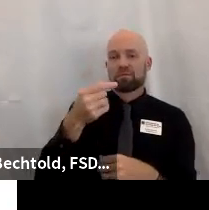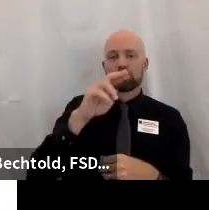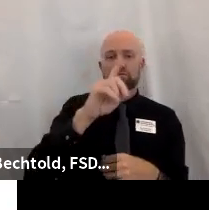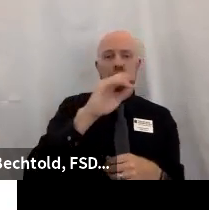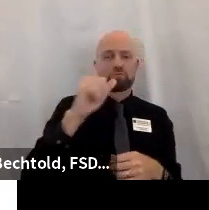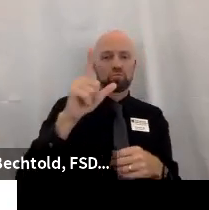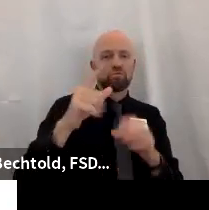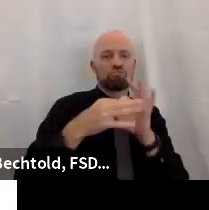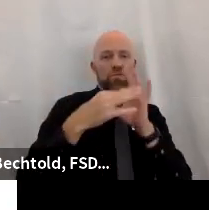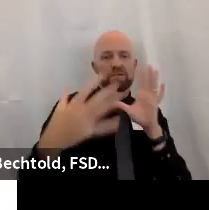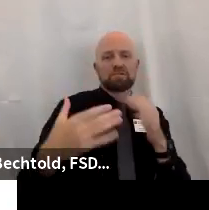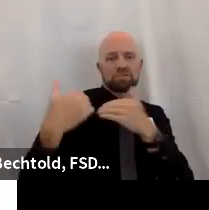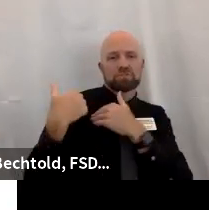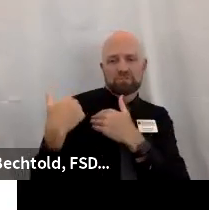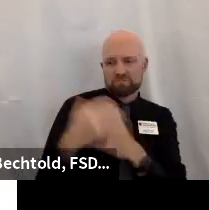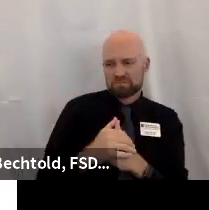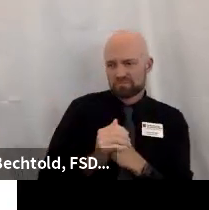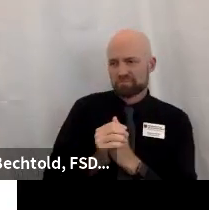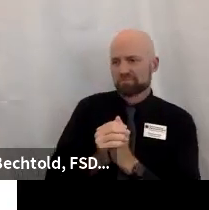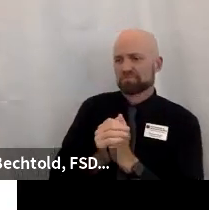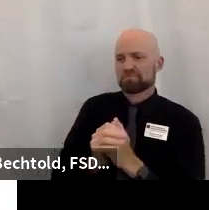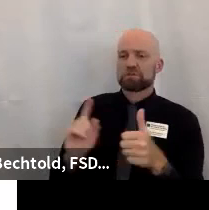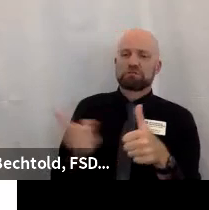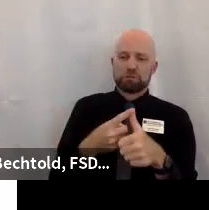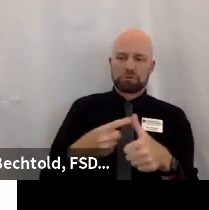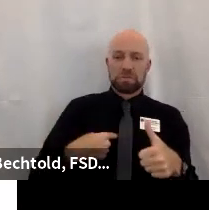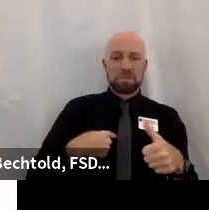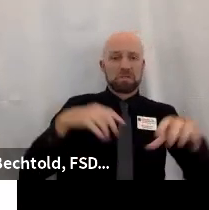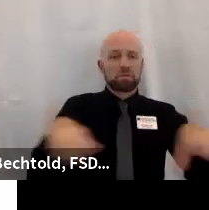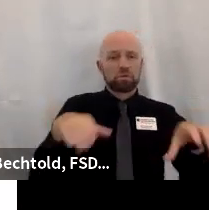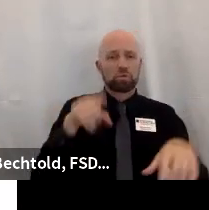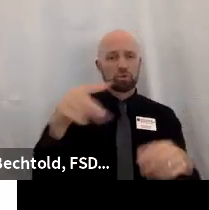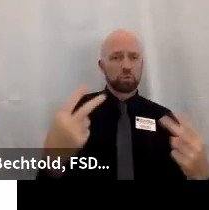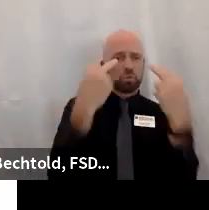So we want to develop a gradual release of responsibility with the students.